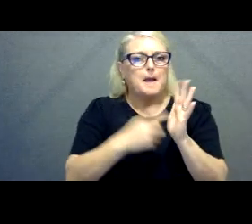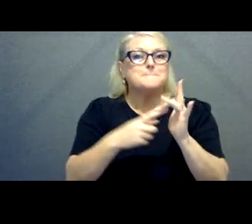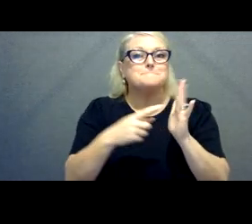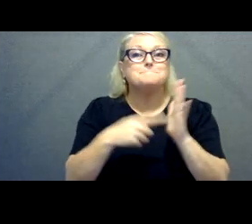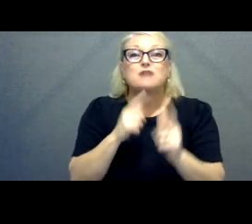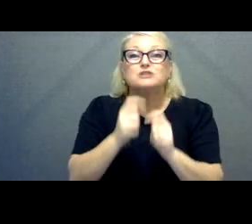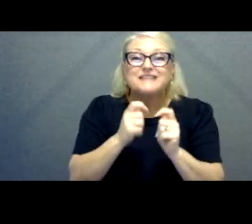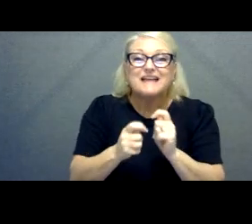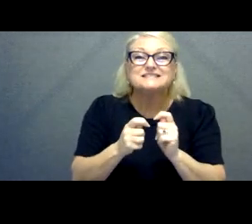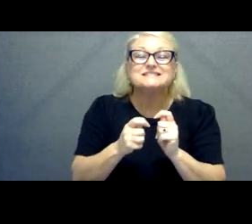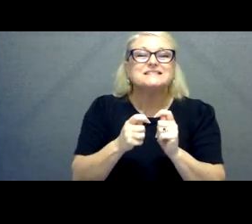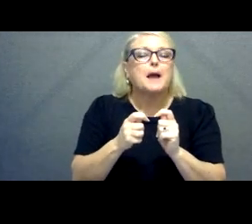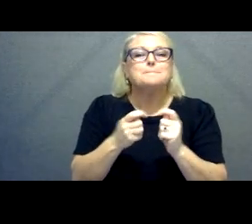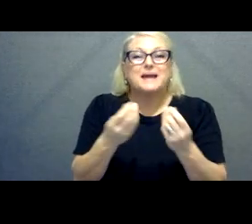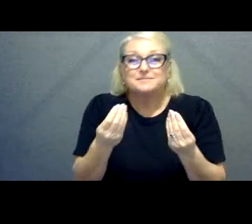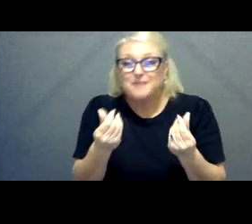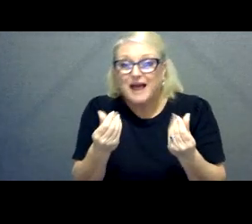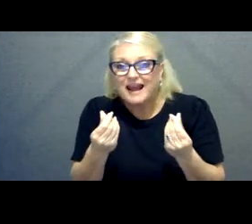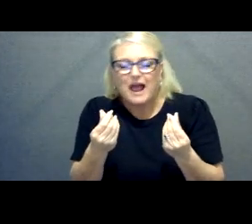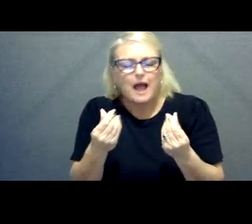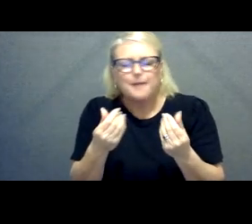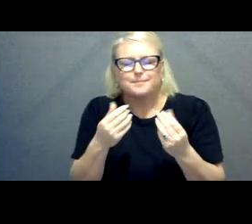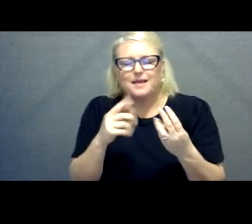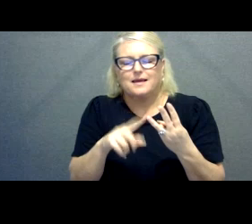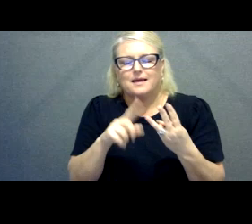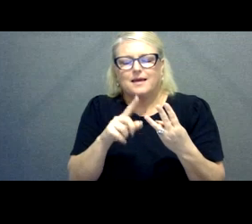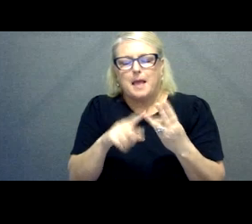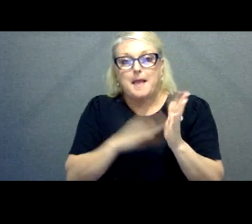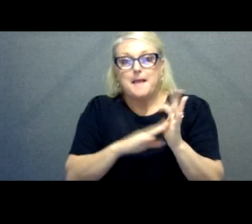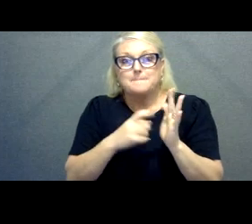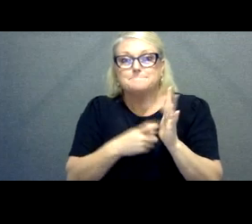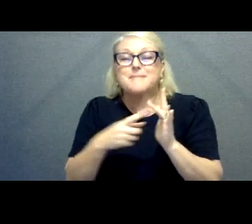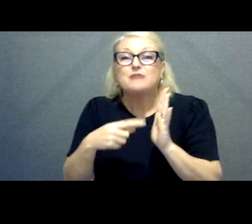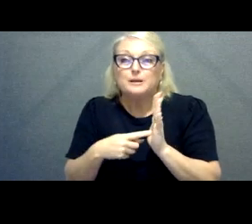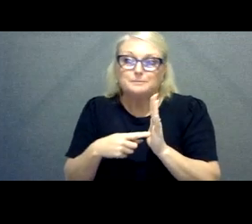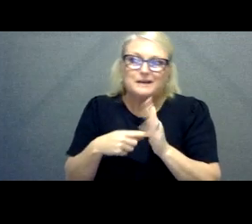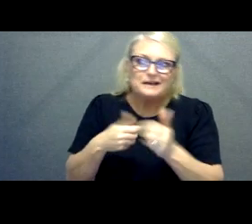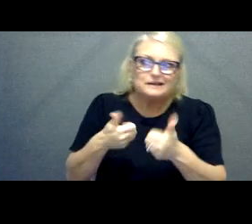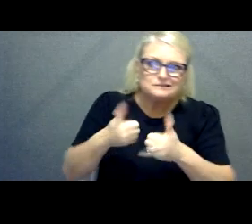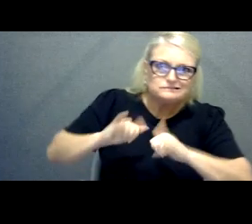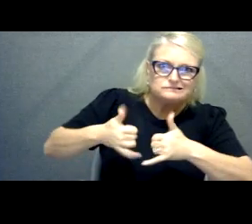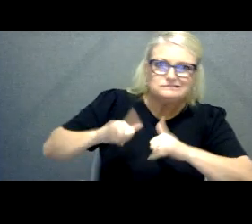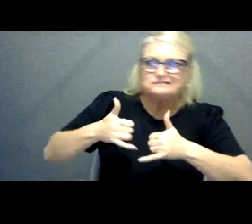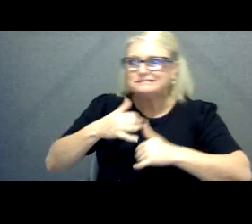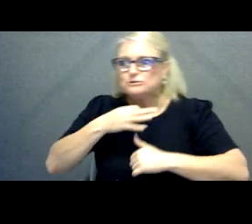on the client and the matter for us to know what qualifies and and the grants policy manual